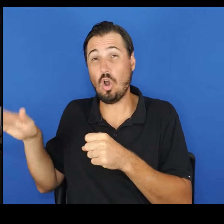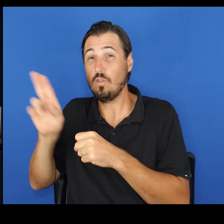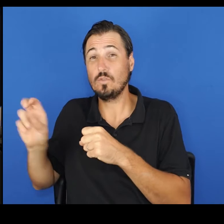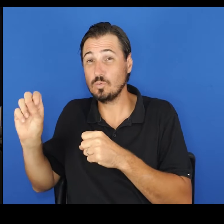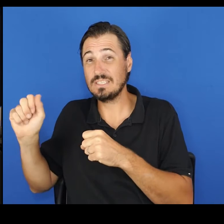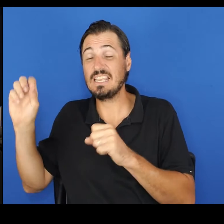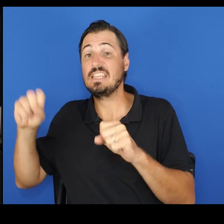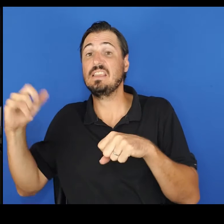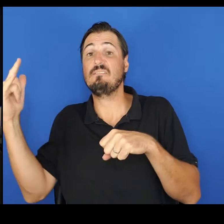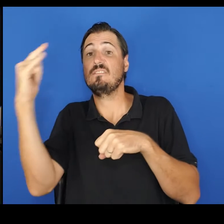Safe Travels program